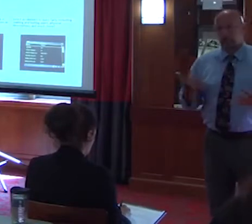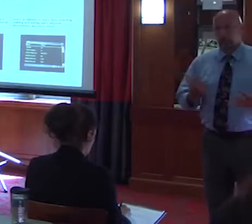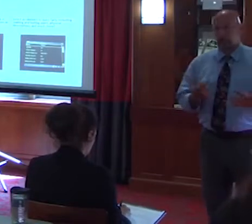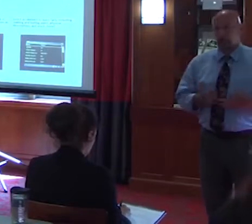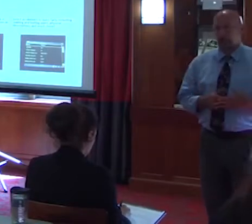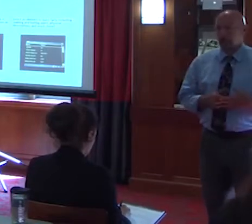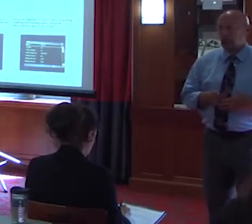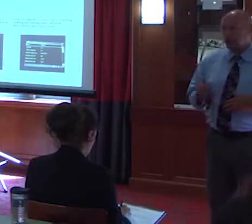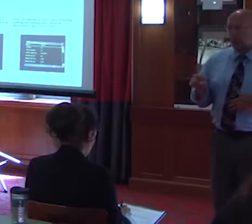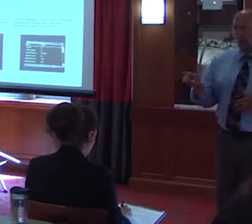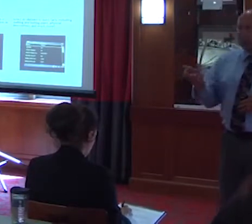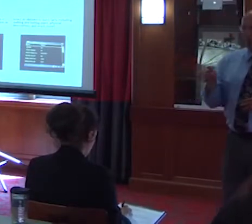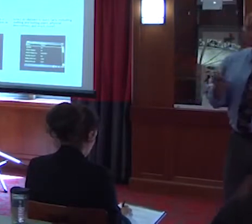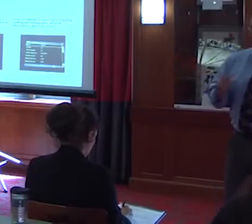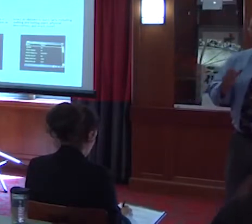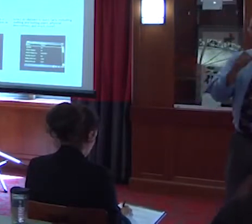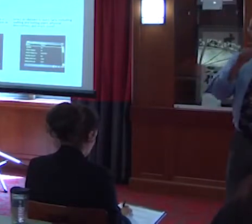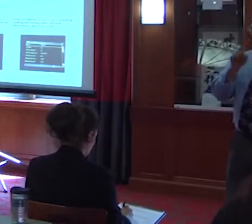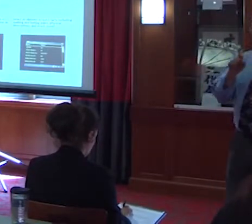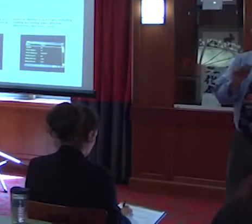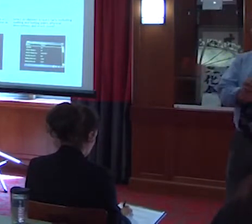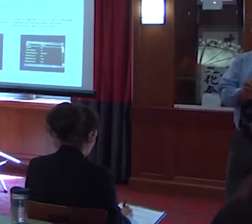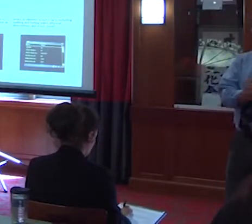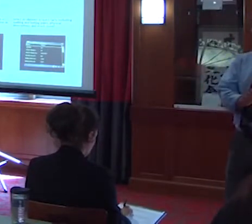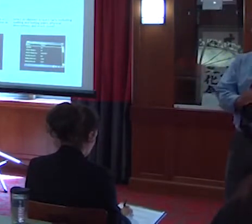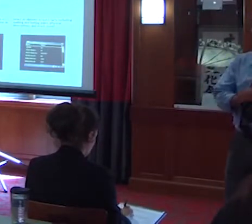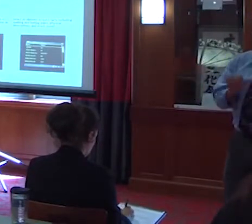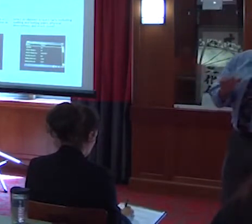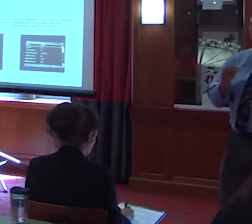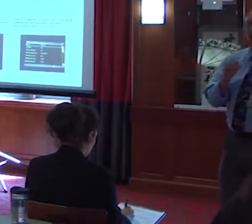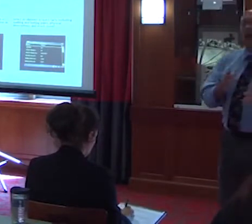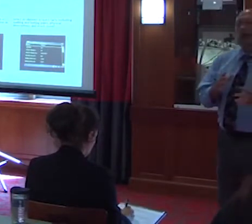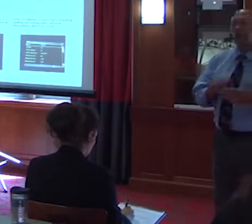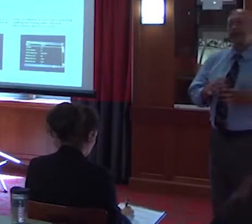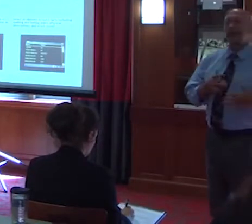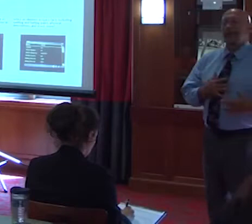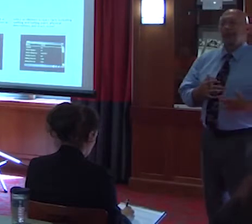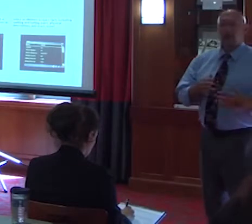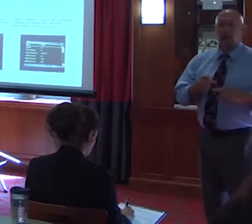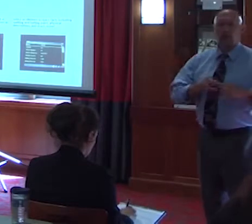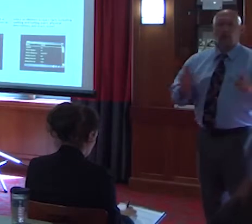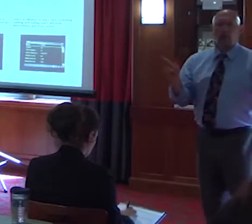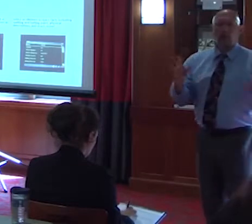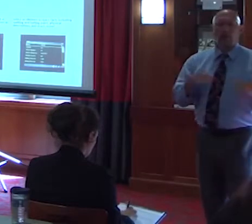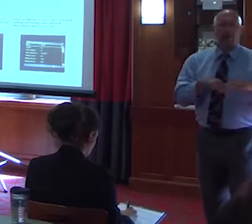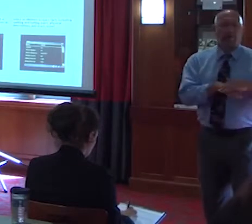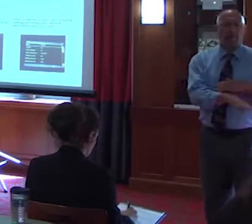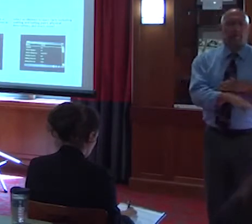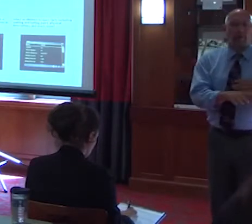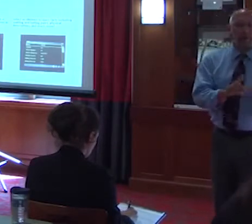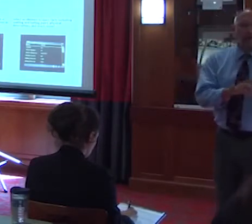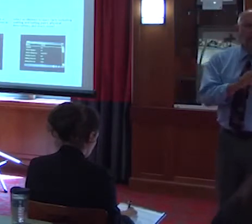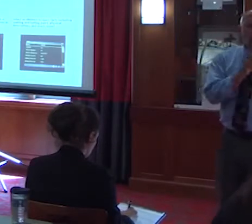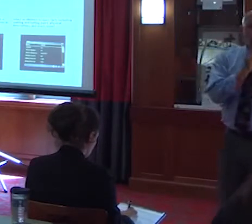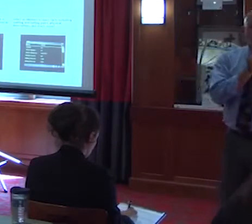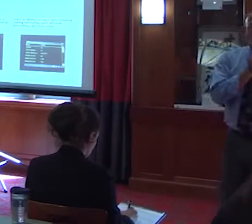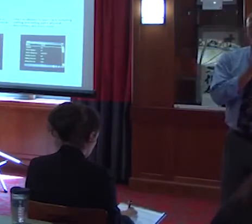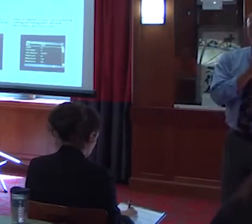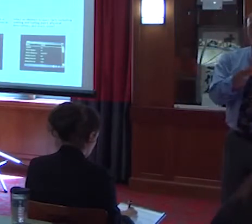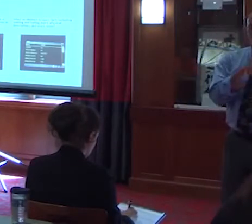[LabQuest] CH1, temperature 7.8 degrees. Graph page. Run selector. So then if you also, maybe you'll have a graph and you want an audio representation of the graph, then we also have sonification of the graph and the graph that we recorded earlier.